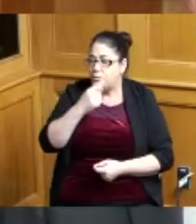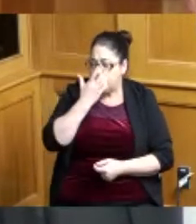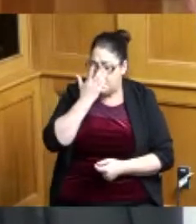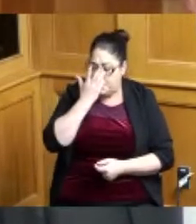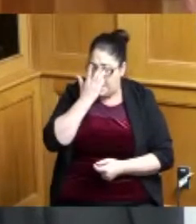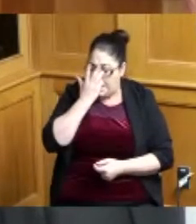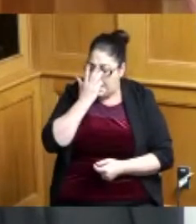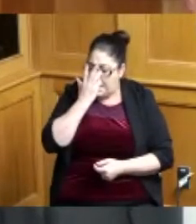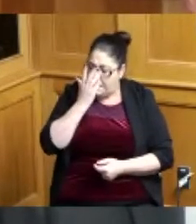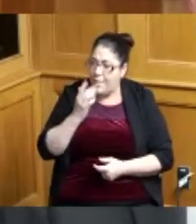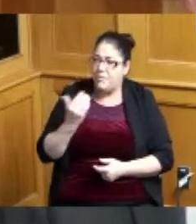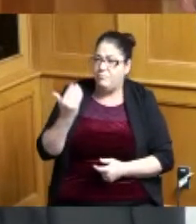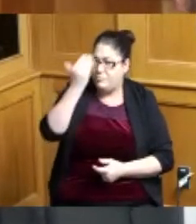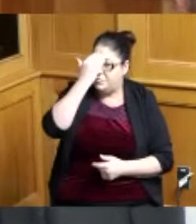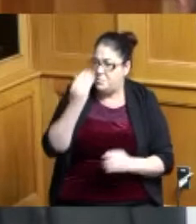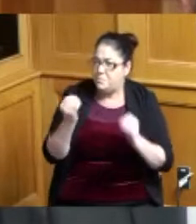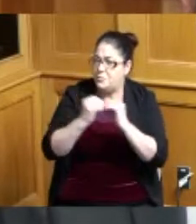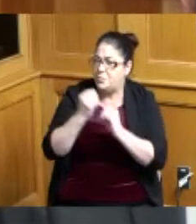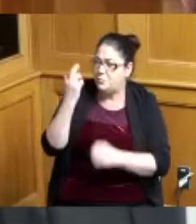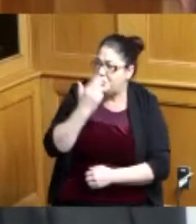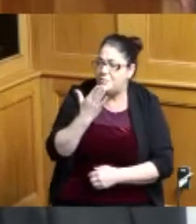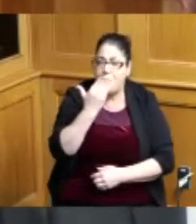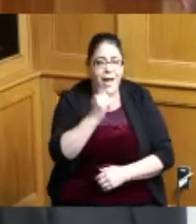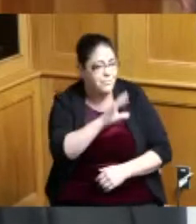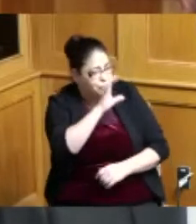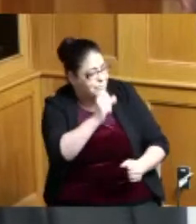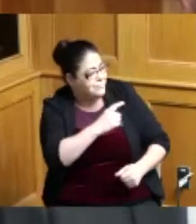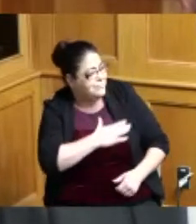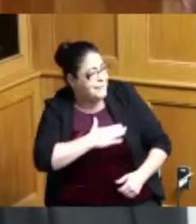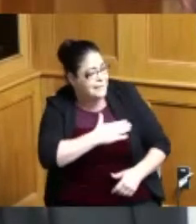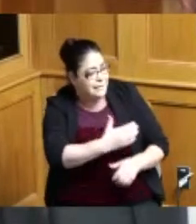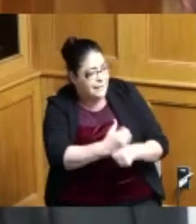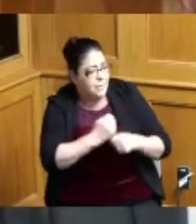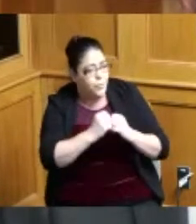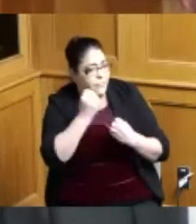more information related to these annexations as they continue to come and people continue to weigh